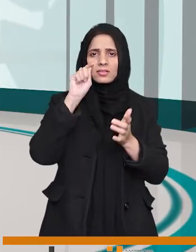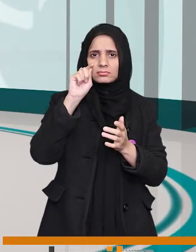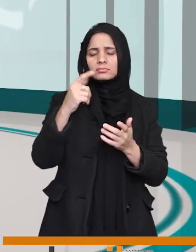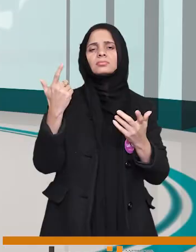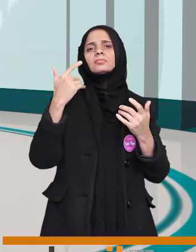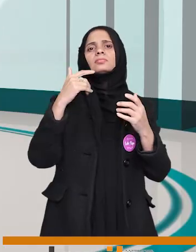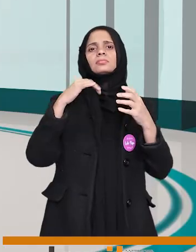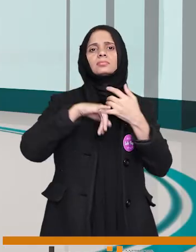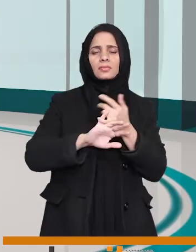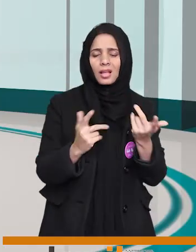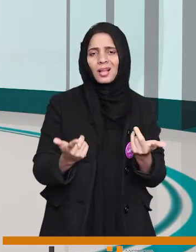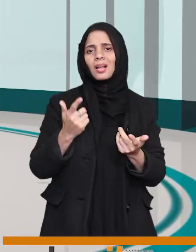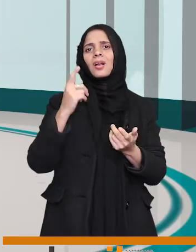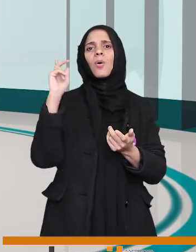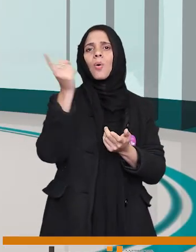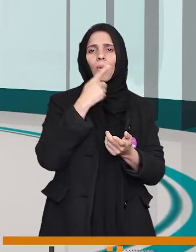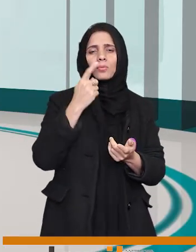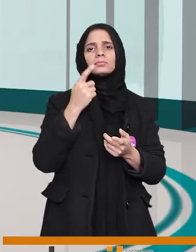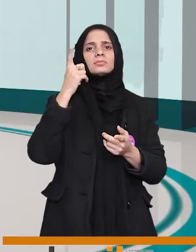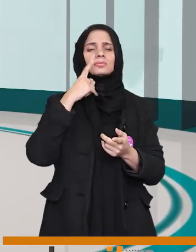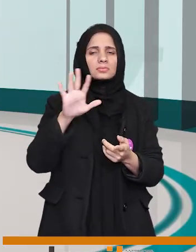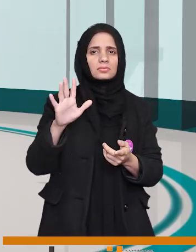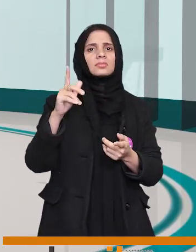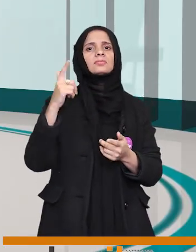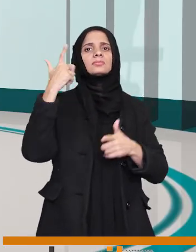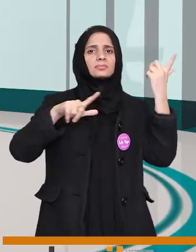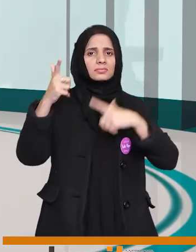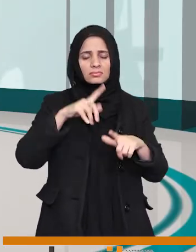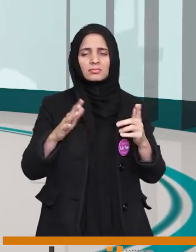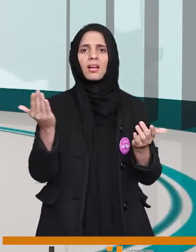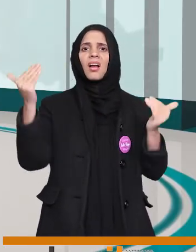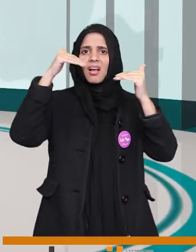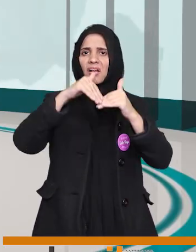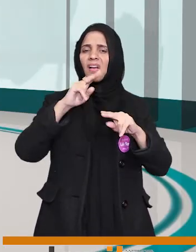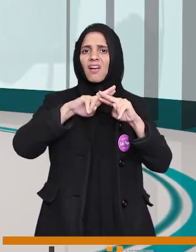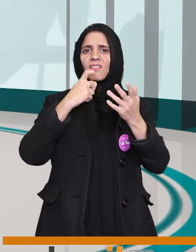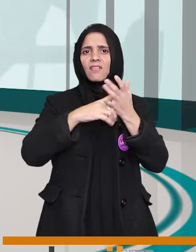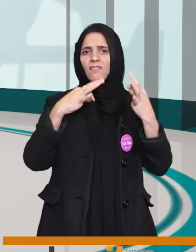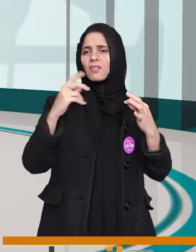or Canadian or Australian freelancers, no, I don't mean to say that,